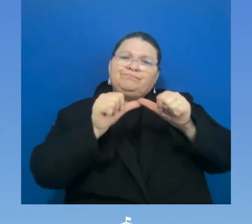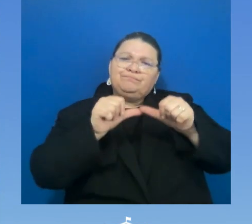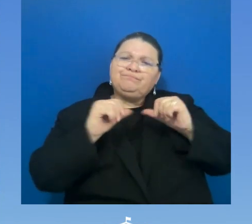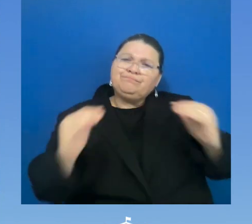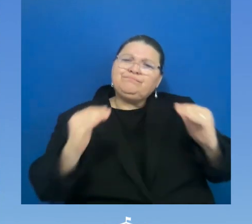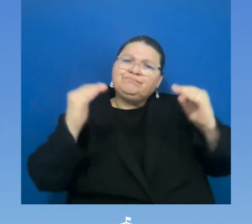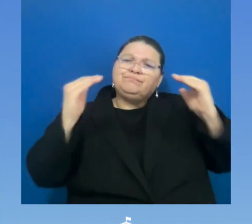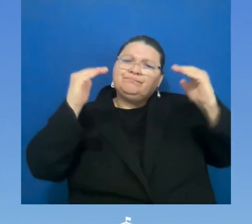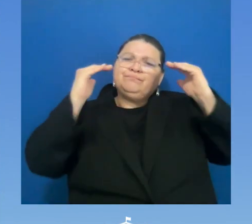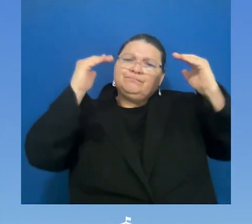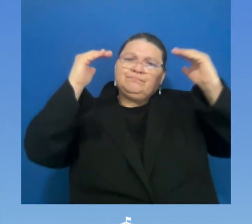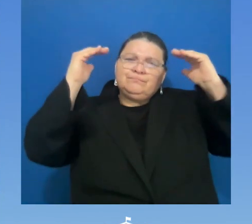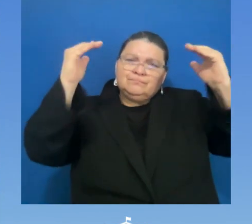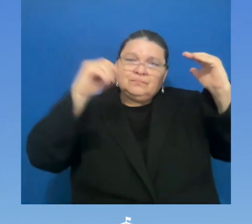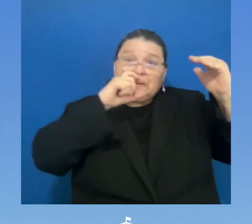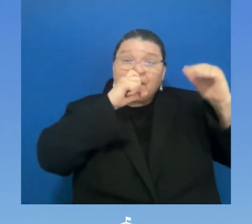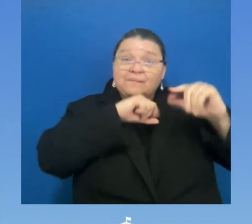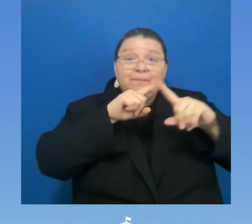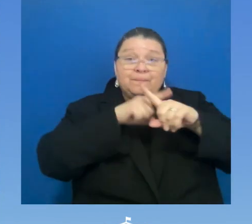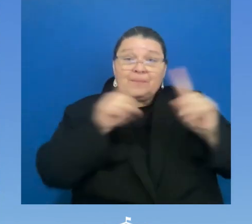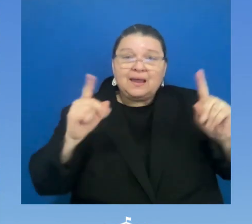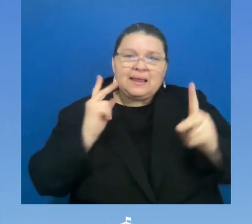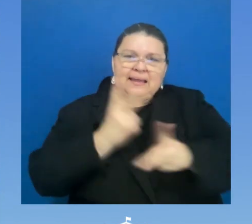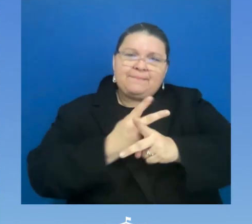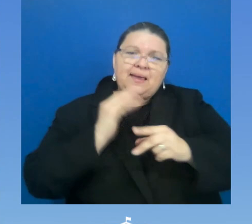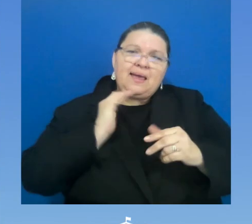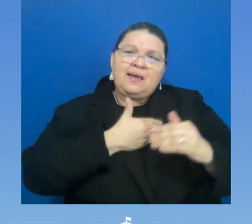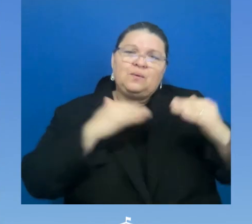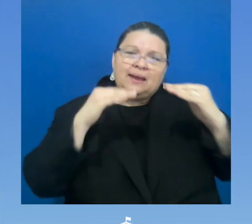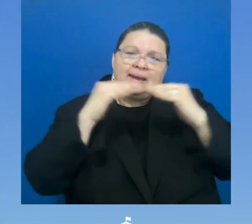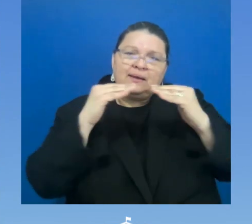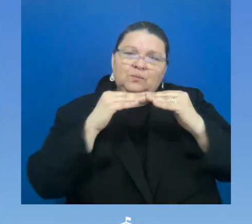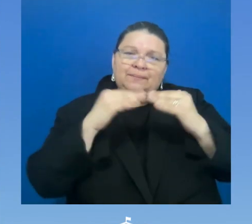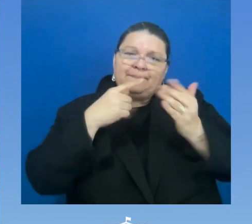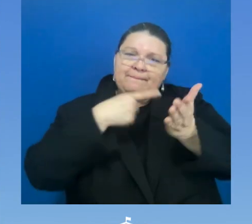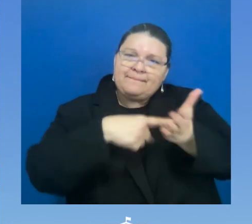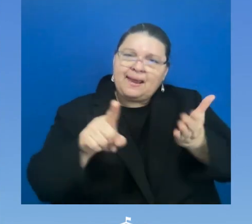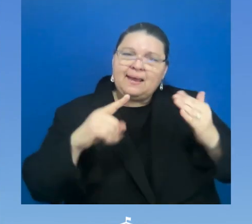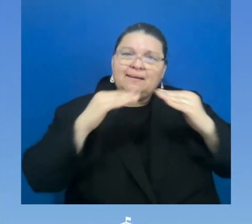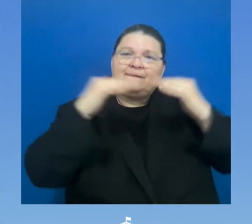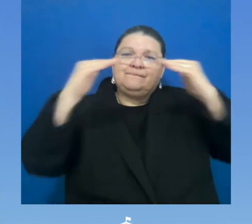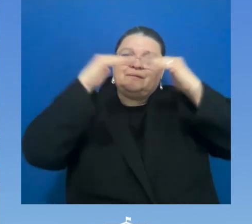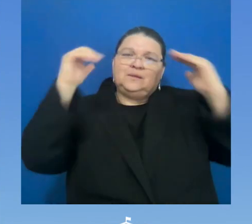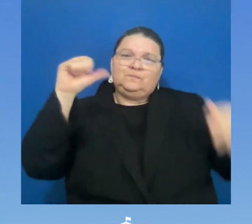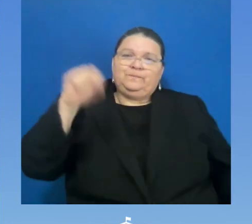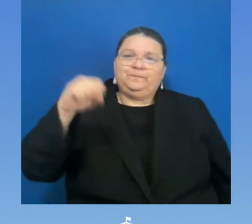And that's a decision that we've made now more than seven years ago, which was to do it. Every company,